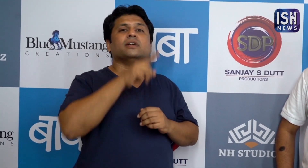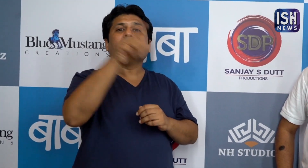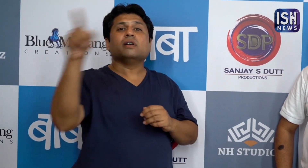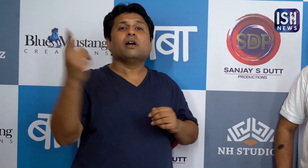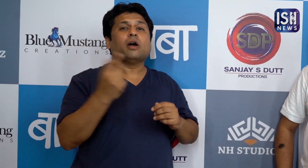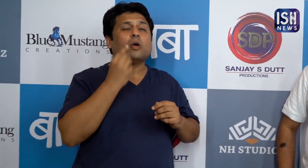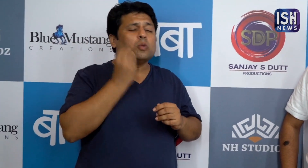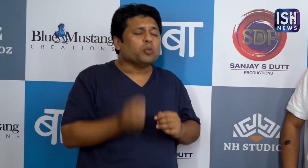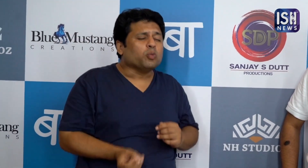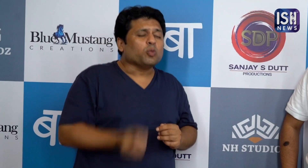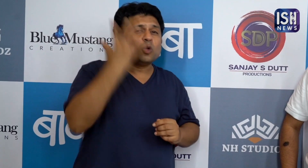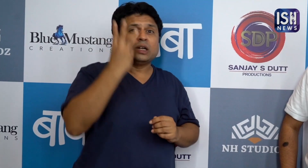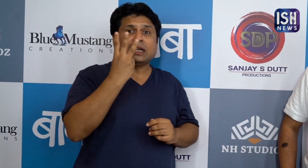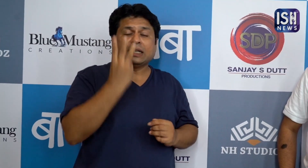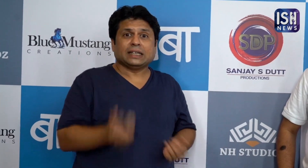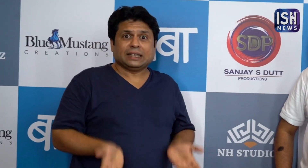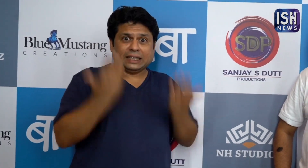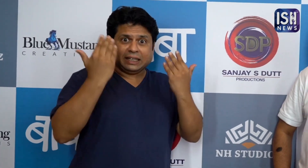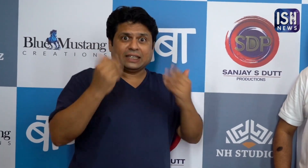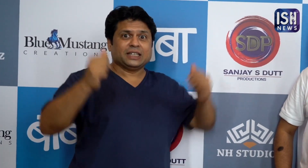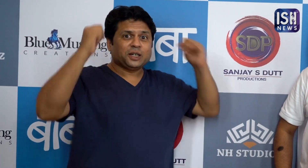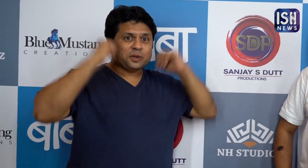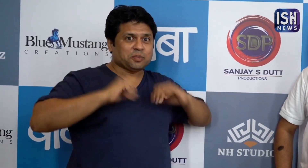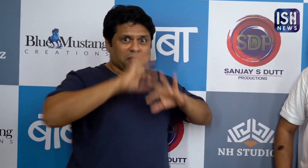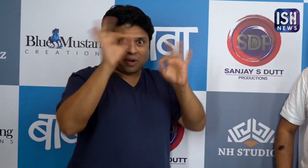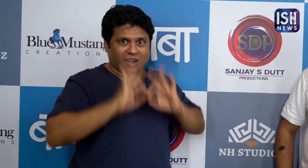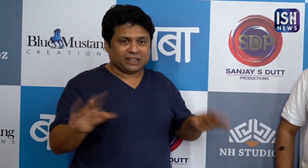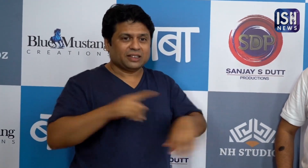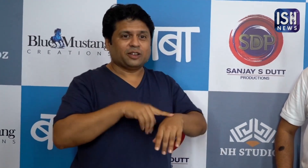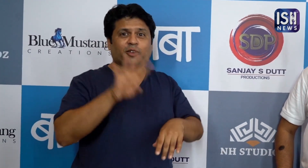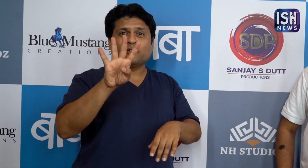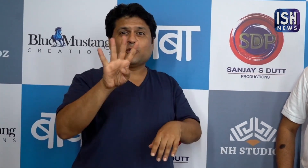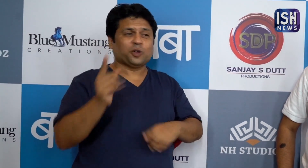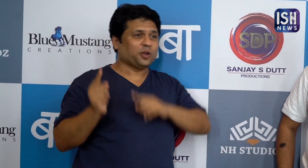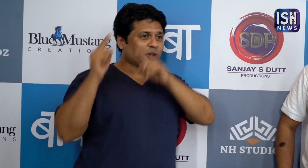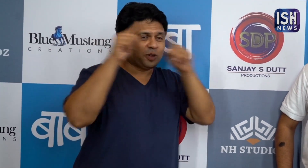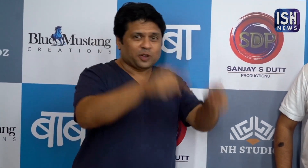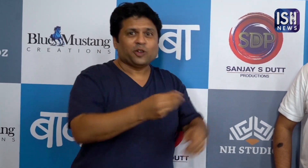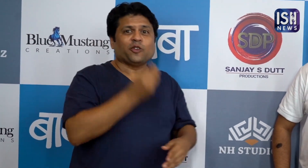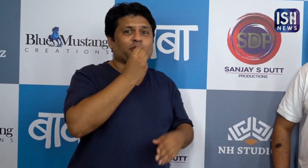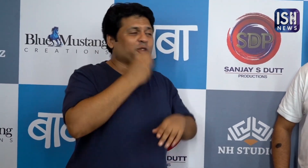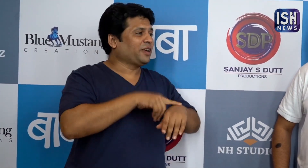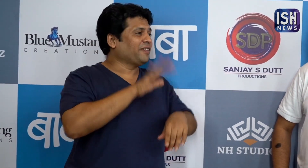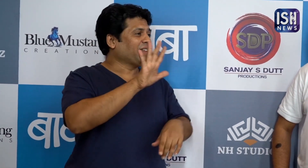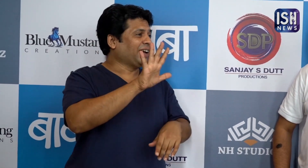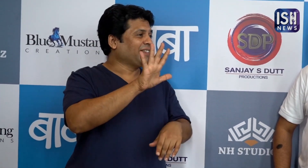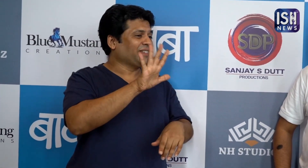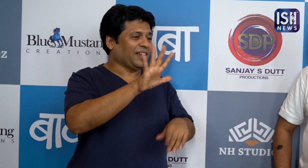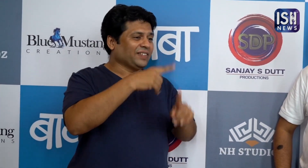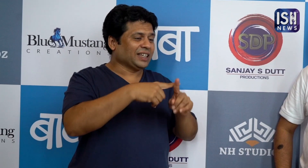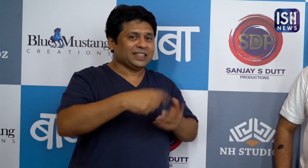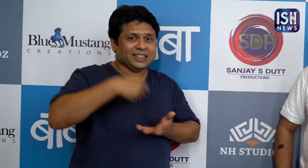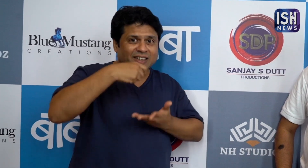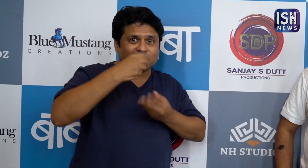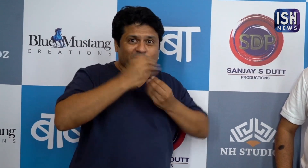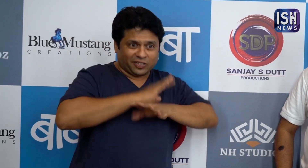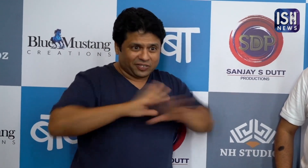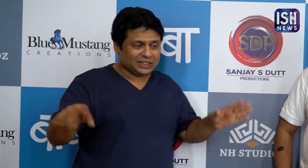We all would wake up at 3:00 am have a bath and get ready. We would leave by 4:00 am, reach and finish breakfast by 5-5:30 am.